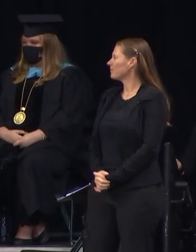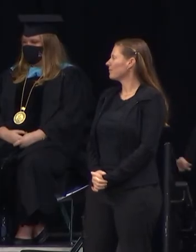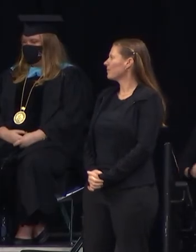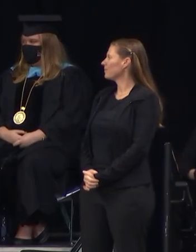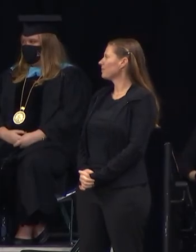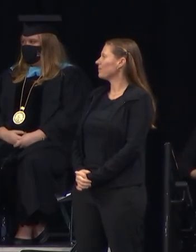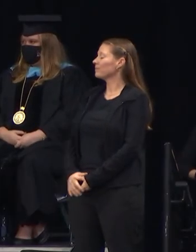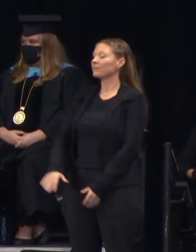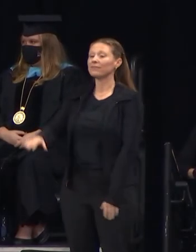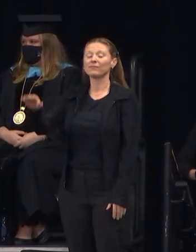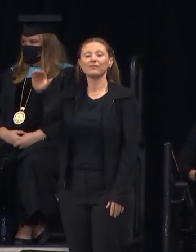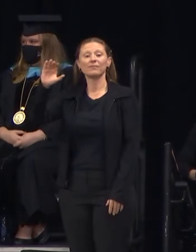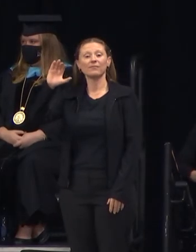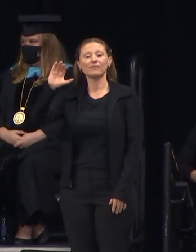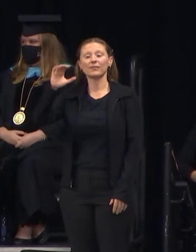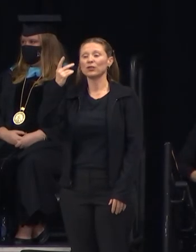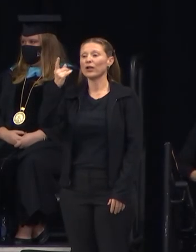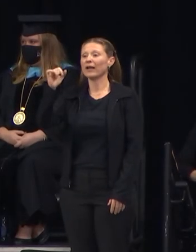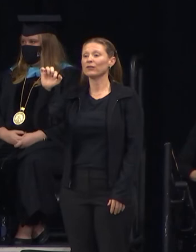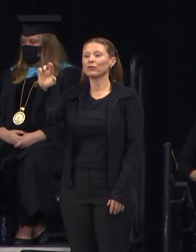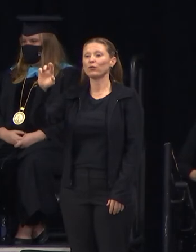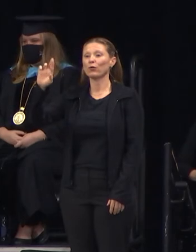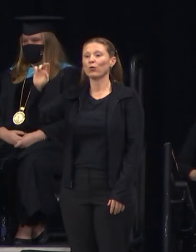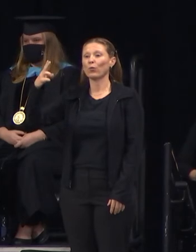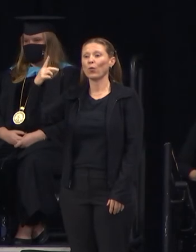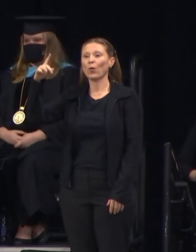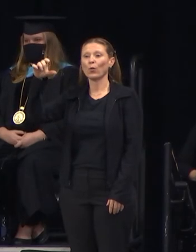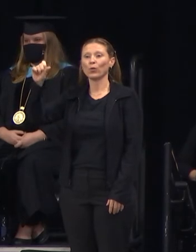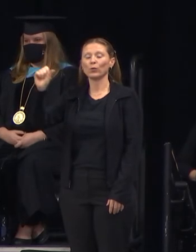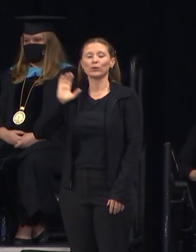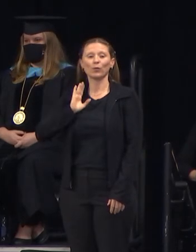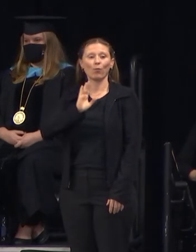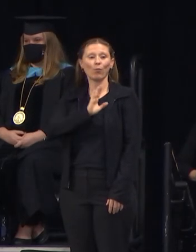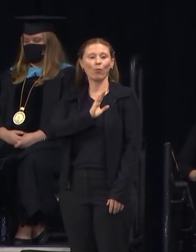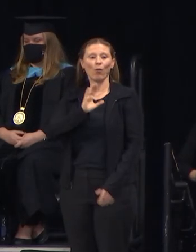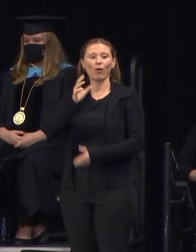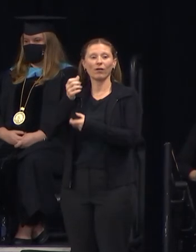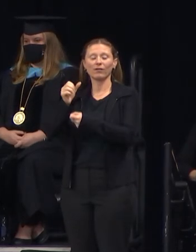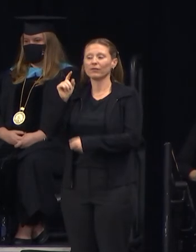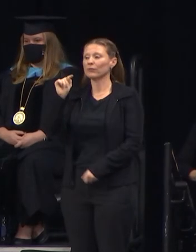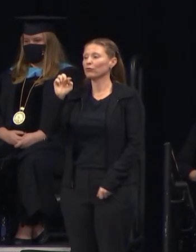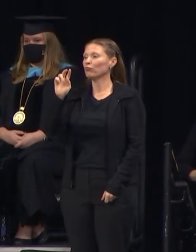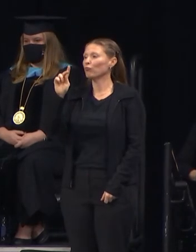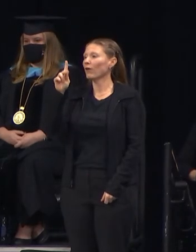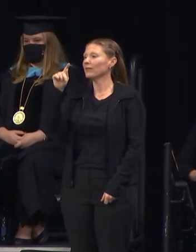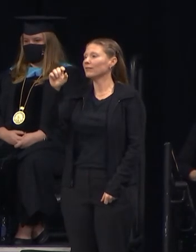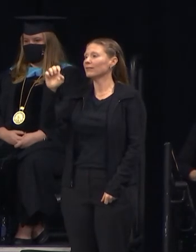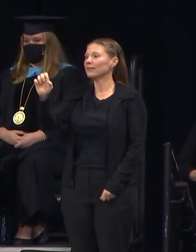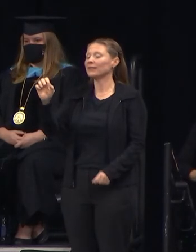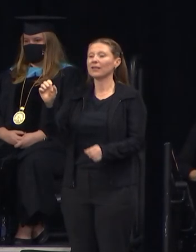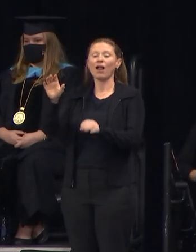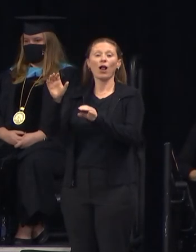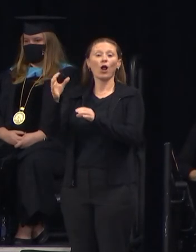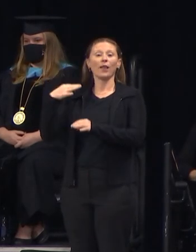Chancellor Rhodes, Board of Trustees, I would like to present the candidates for the degree of Associate of Arts.